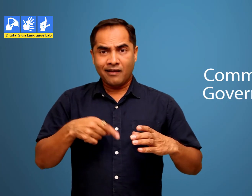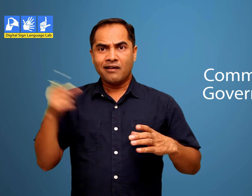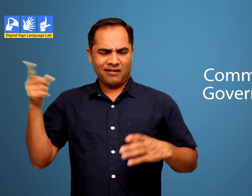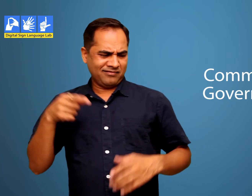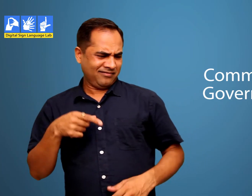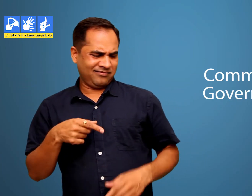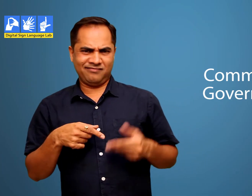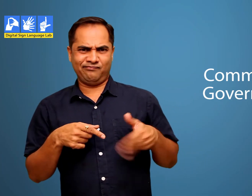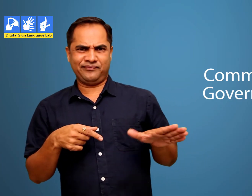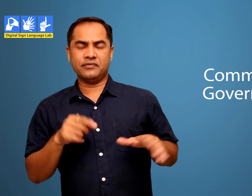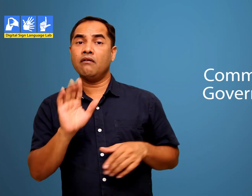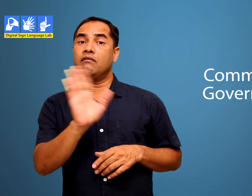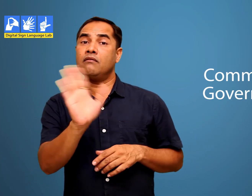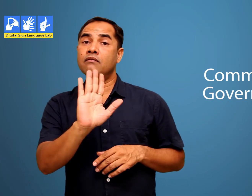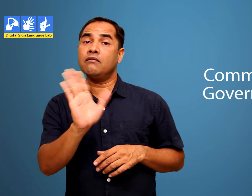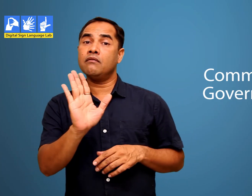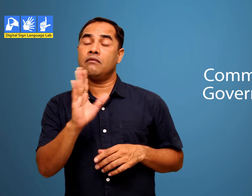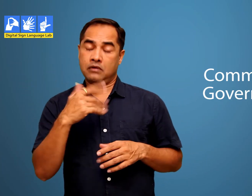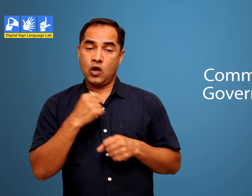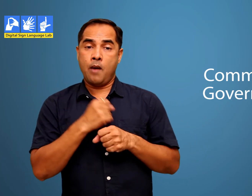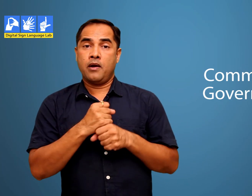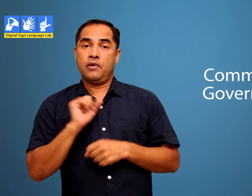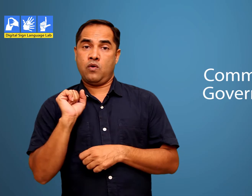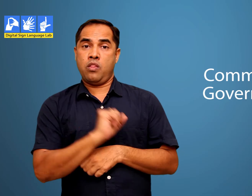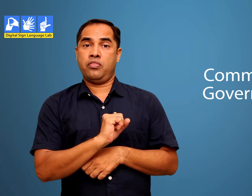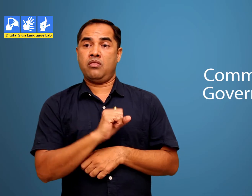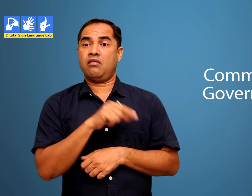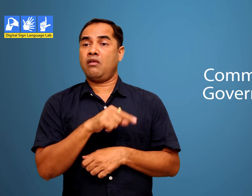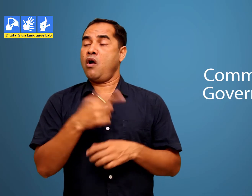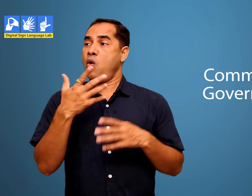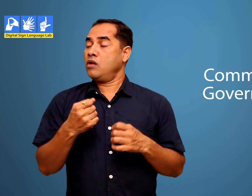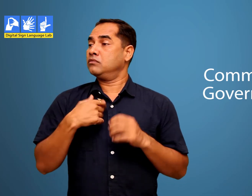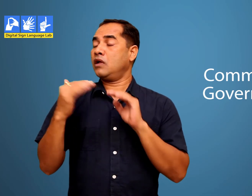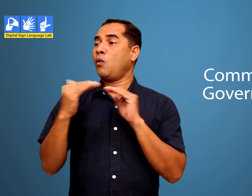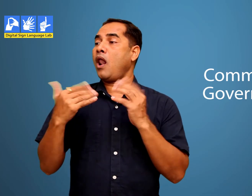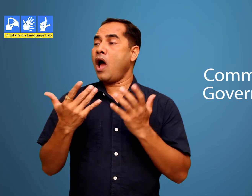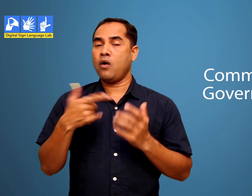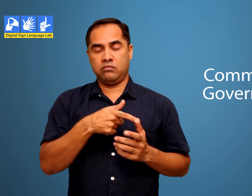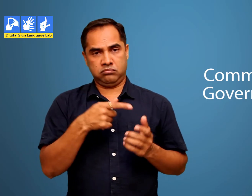people belonging to one language community. This government has power